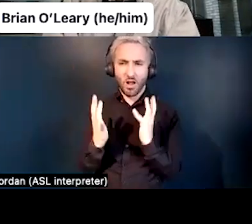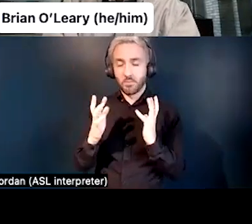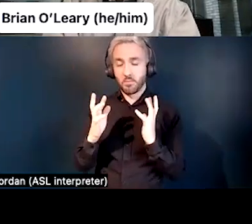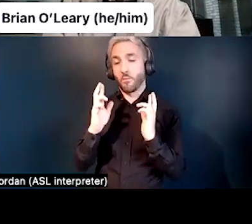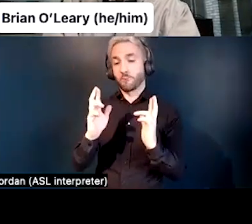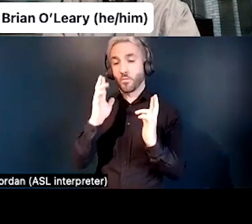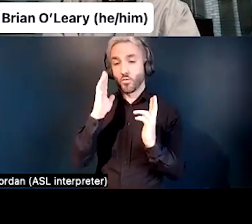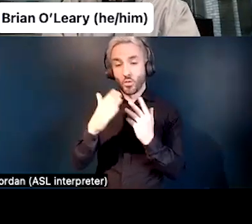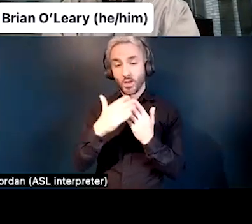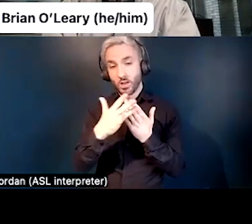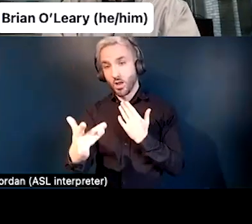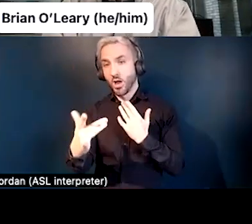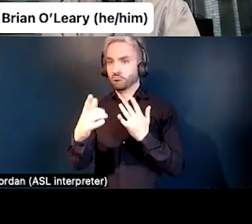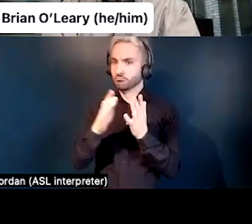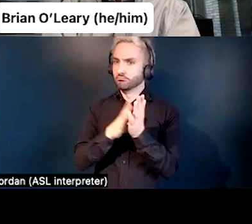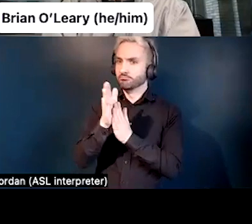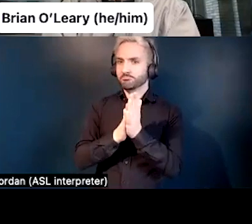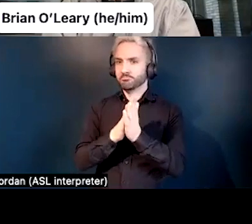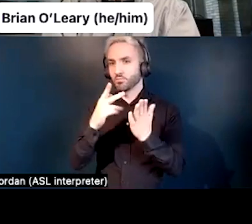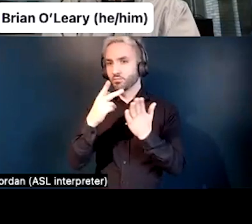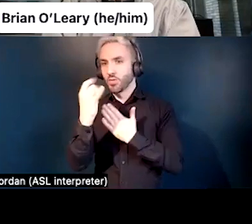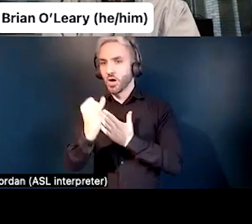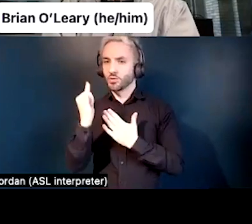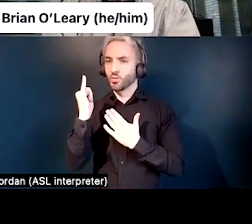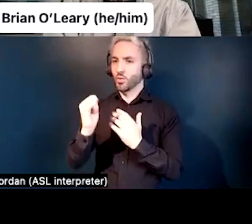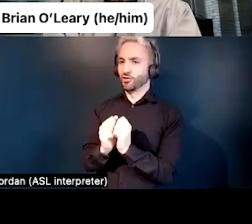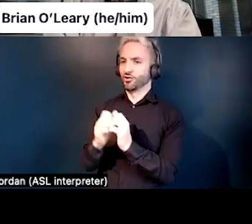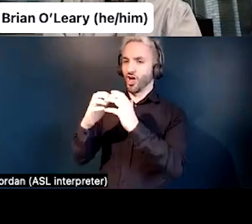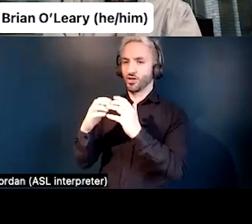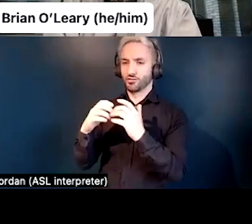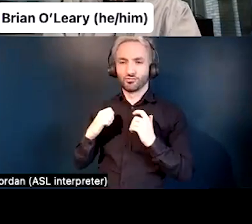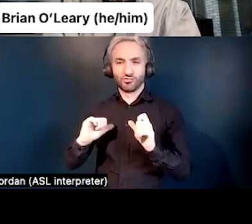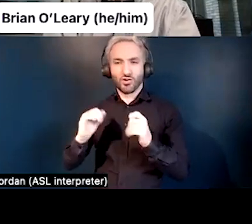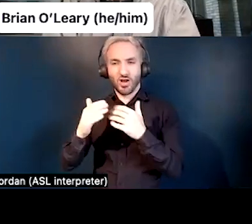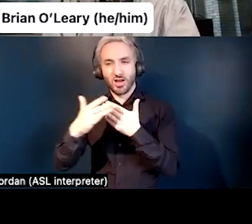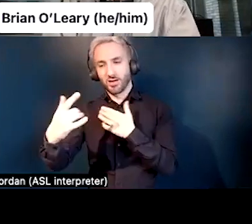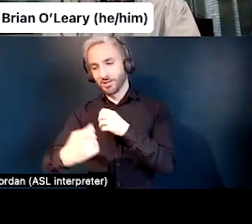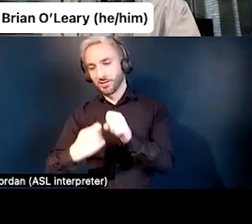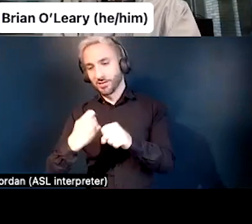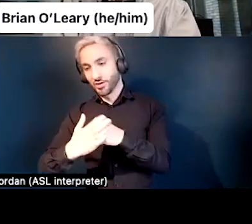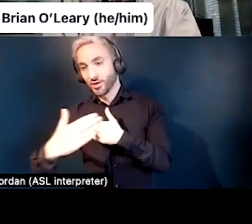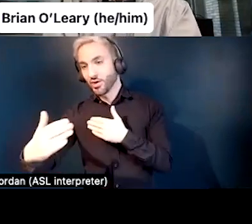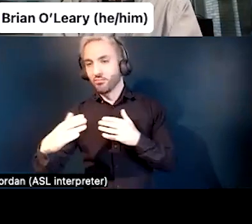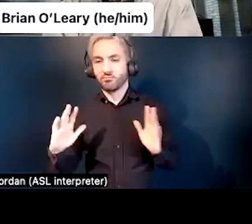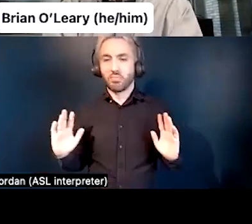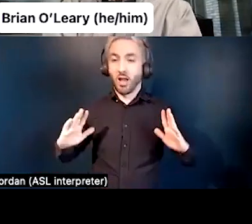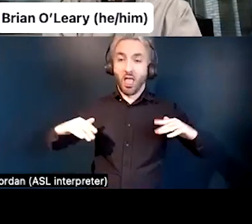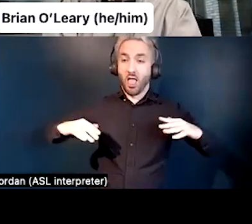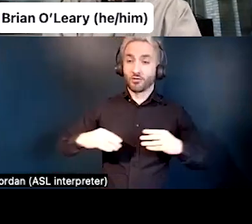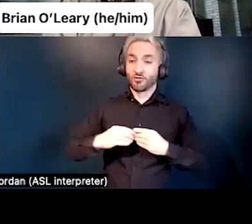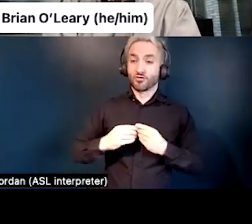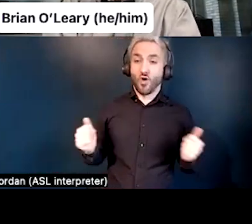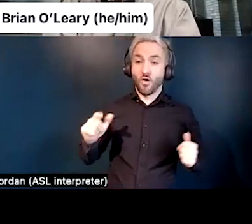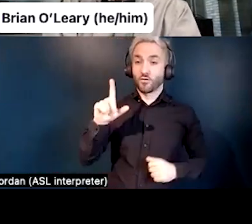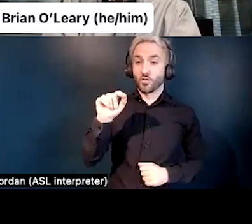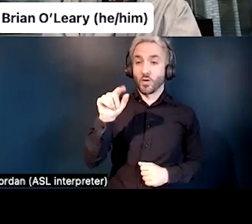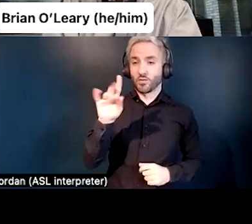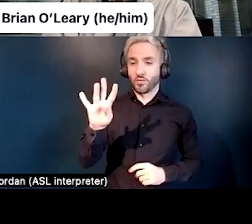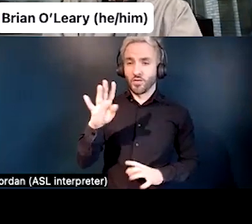coming year. But it's not gonna be solved in 2024. I'd be surprised if it's fully solved